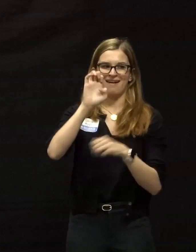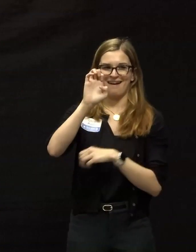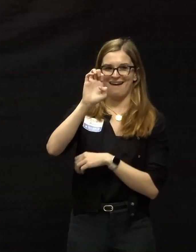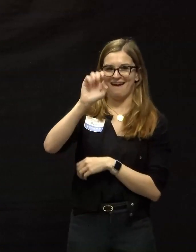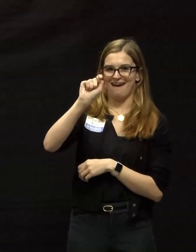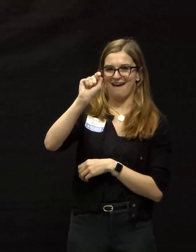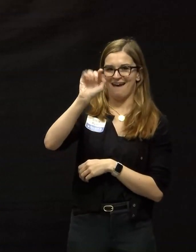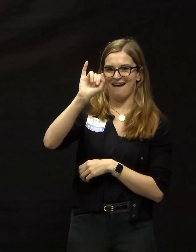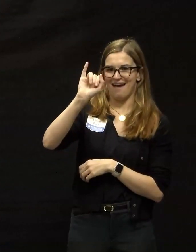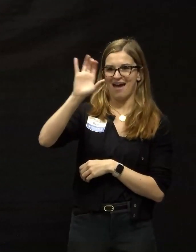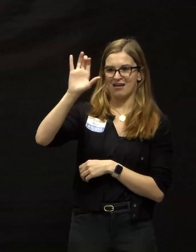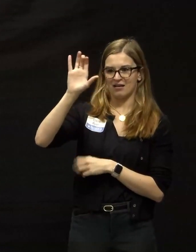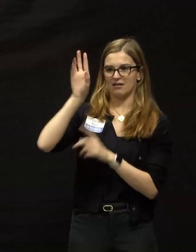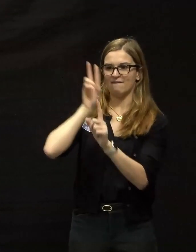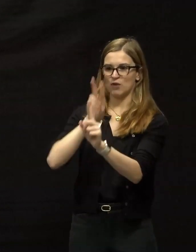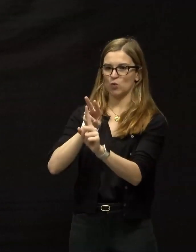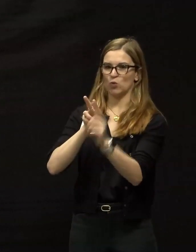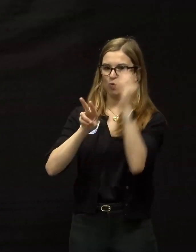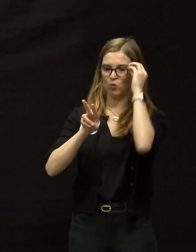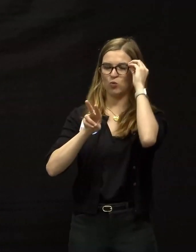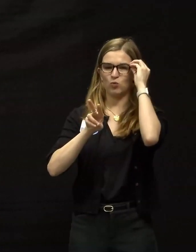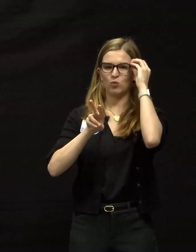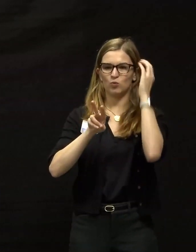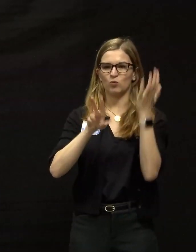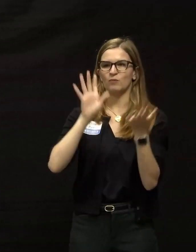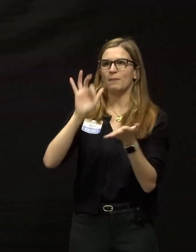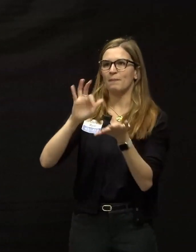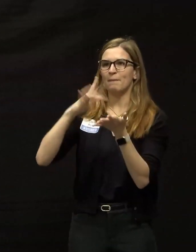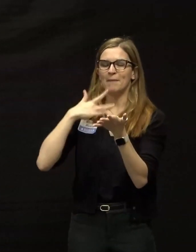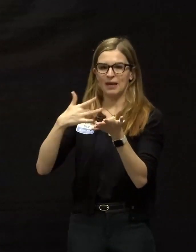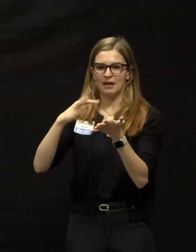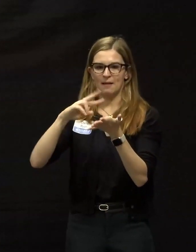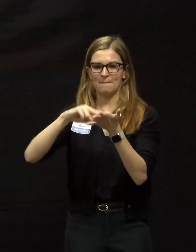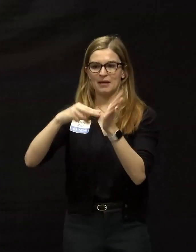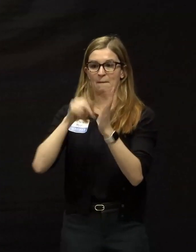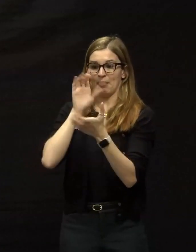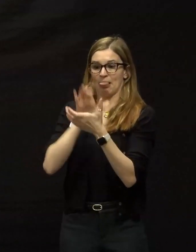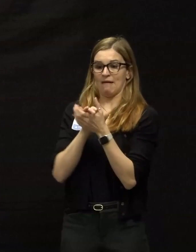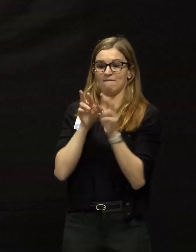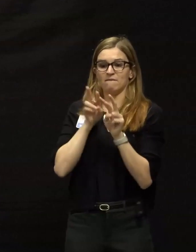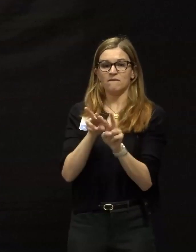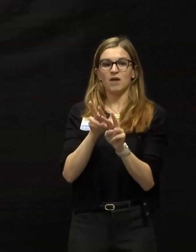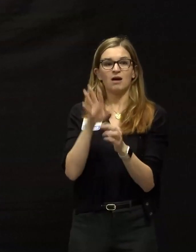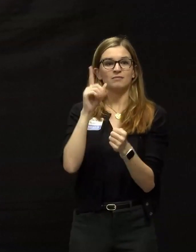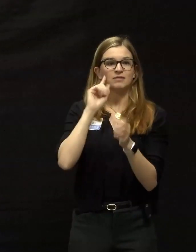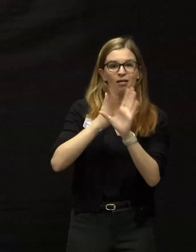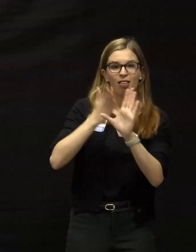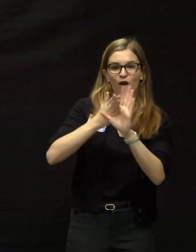The first one is etic, E-T-I-C, that view. And that typically is the belief